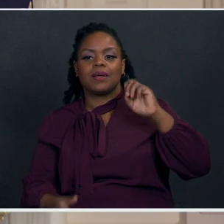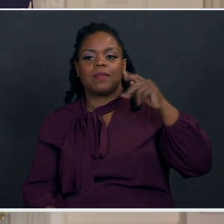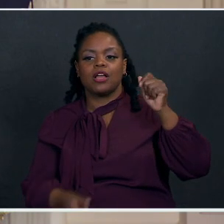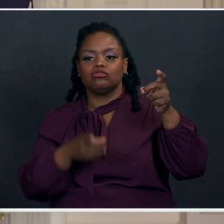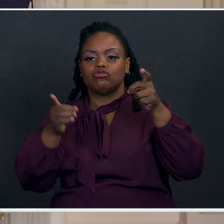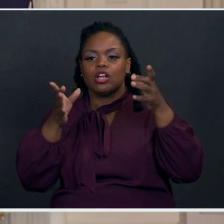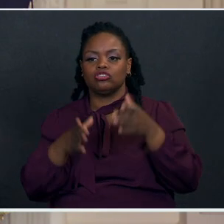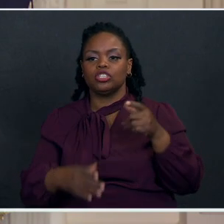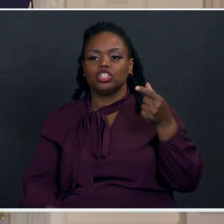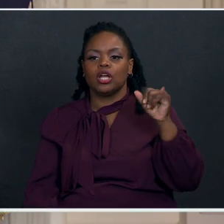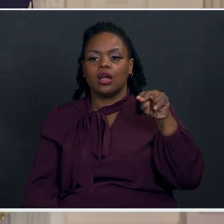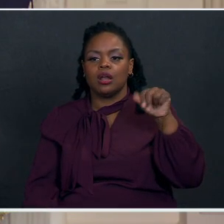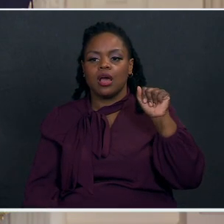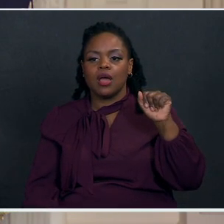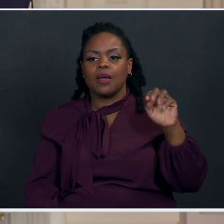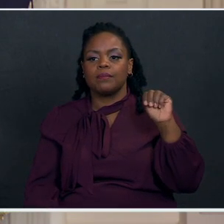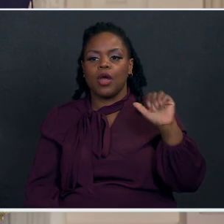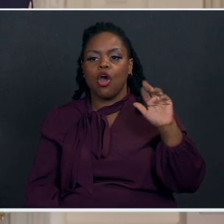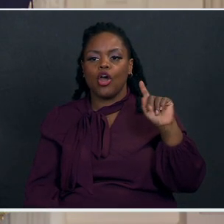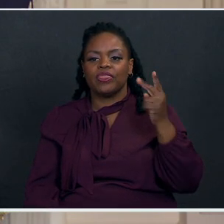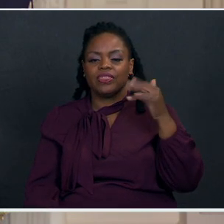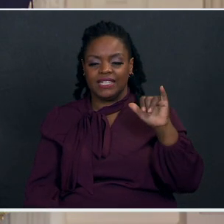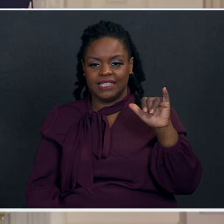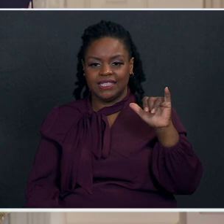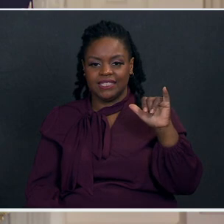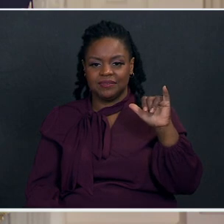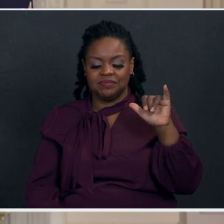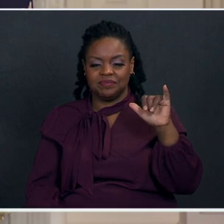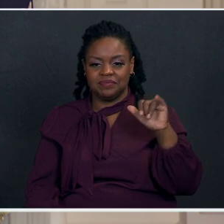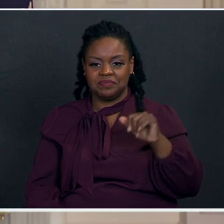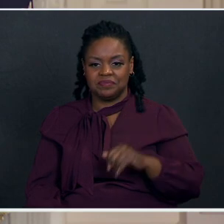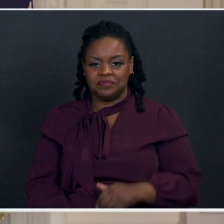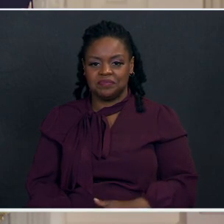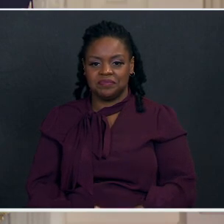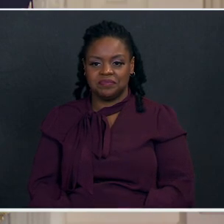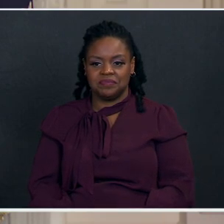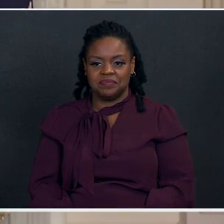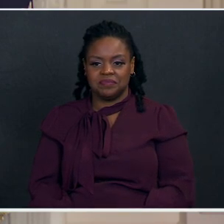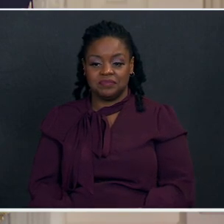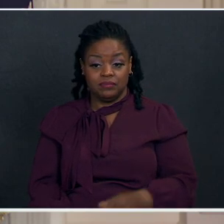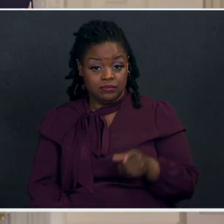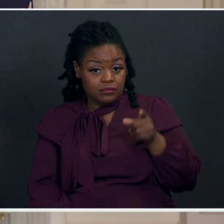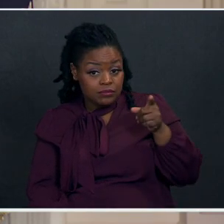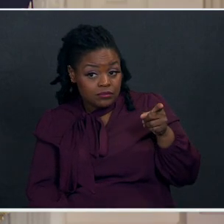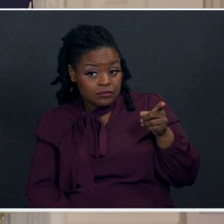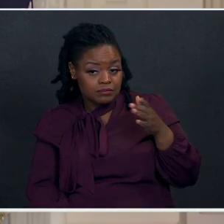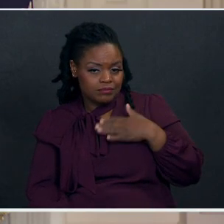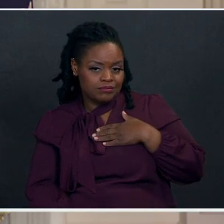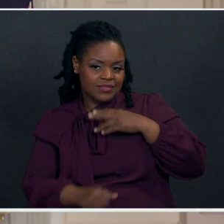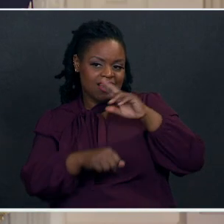As the head of the new office and my National Climate Advisor, Gina will chair a National Climate Task Force,